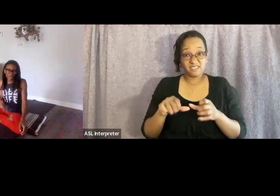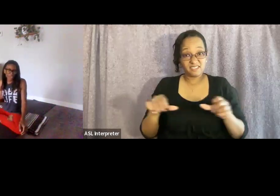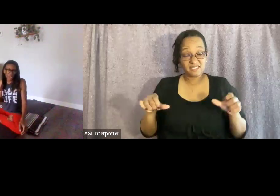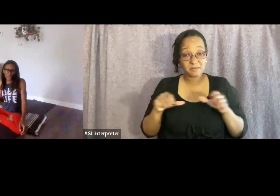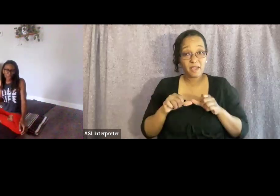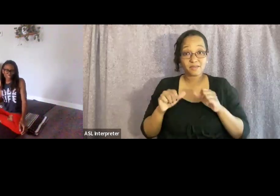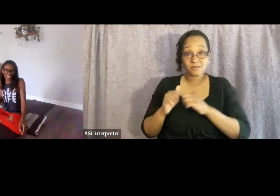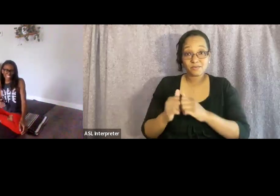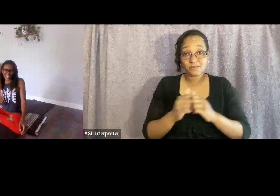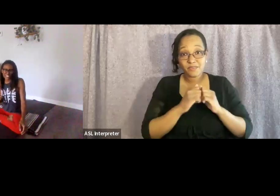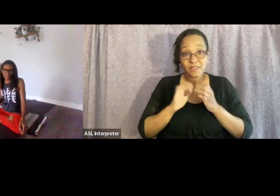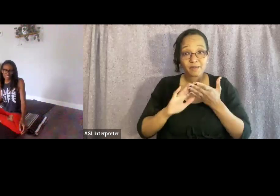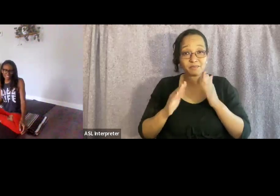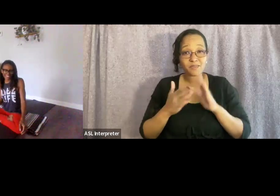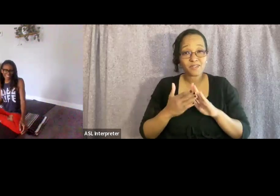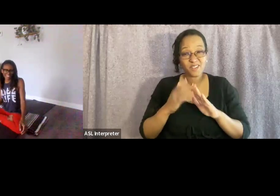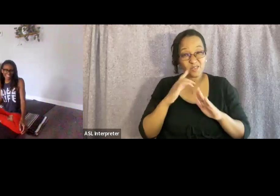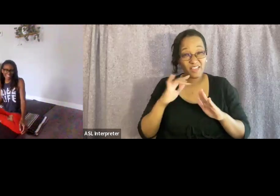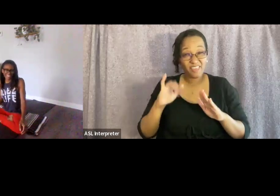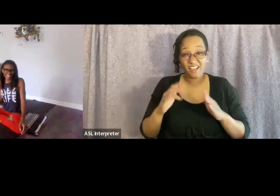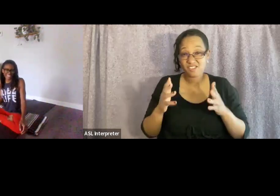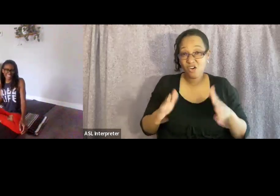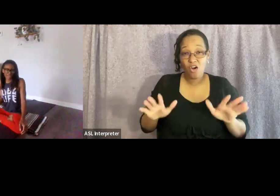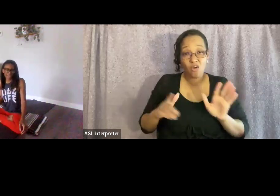is really all the work that needs to be done.